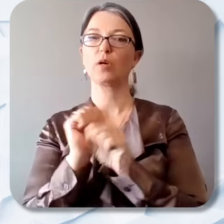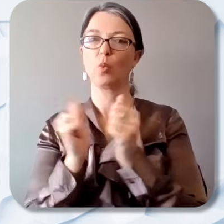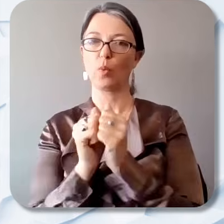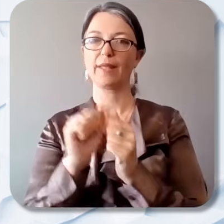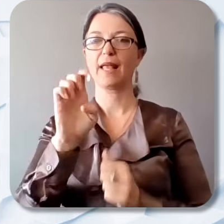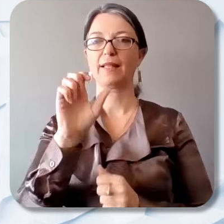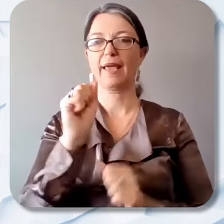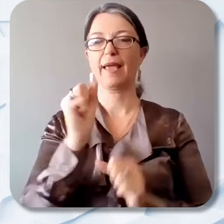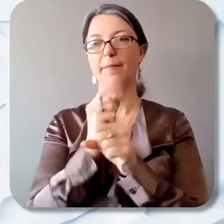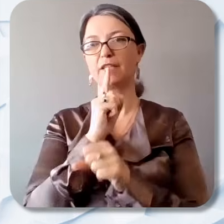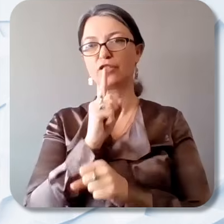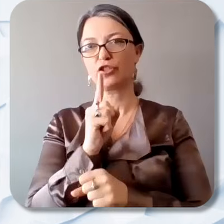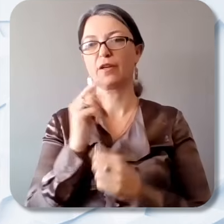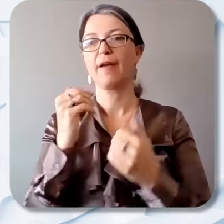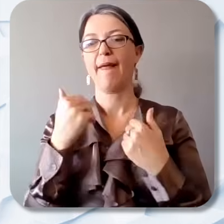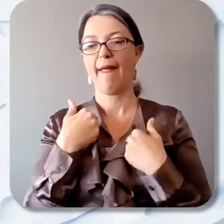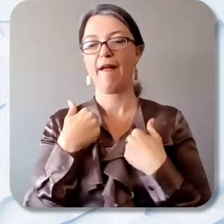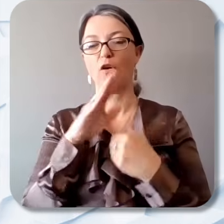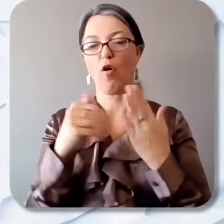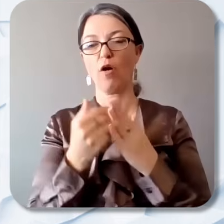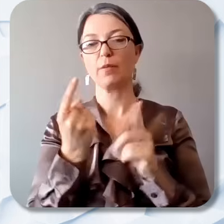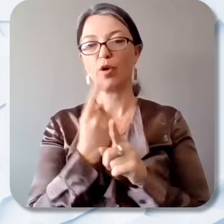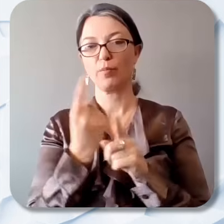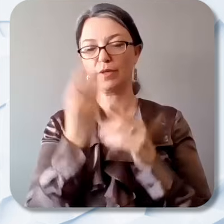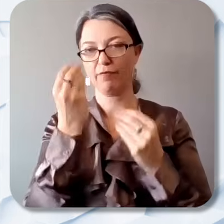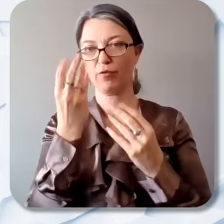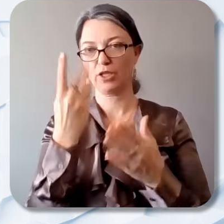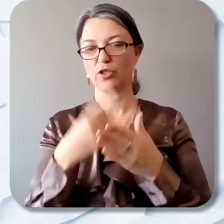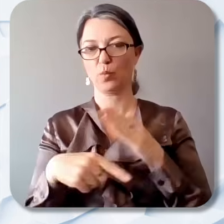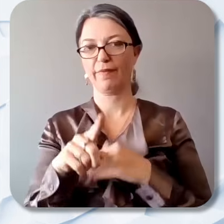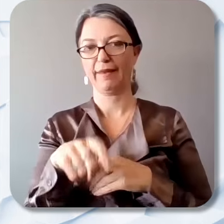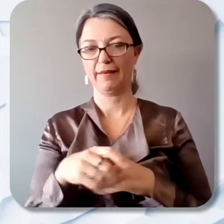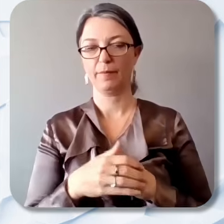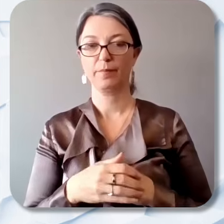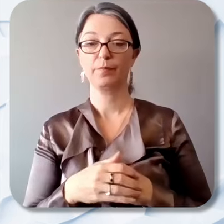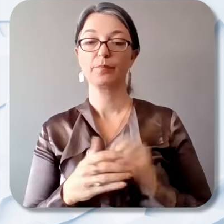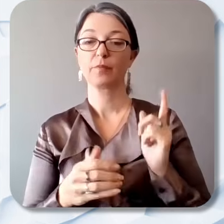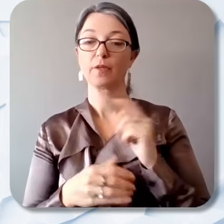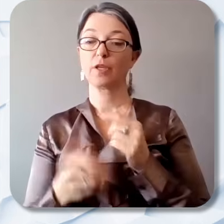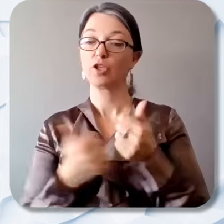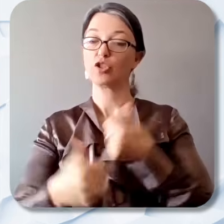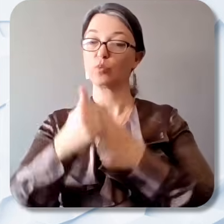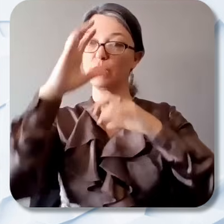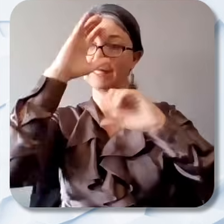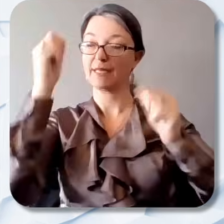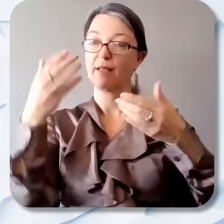that they have the information they need to make that happen. Is the superintendent allowed to certify by way of designee?